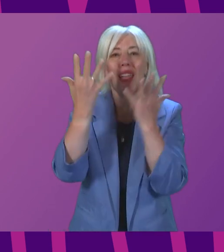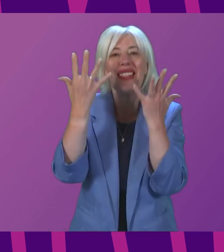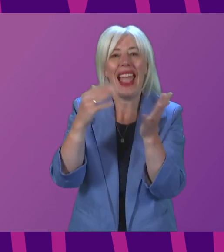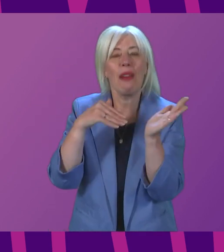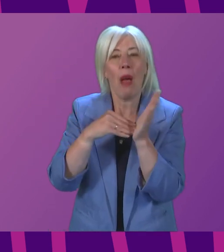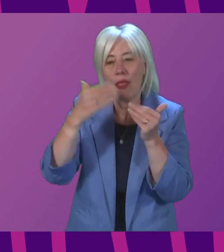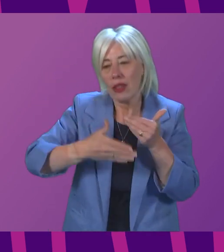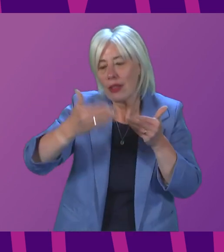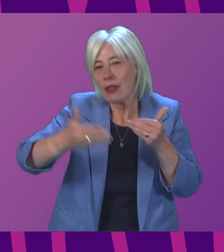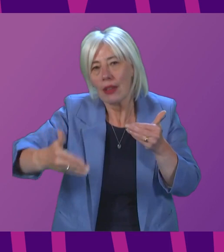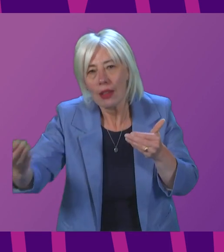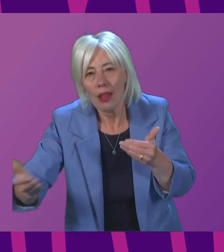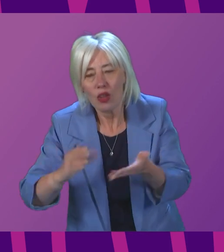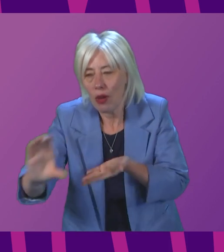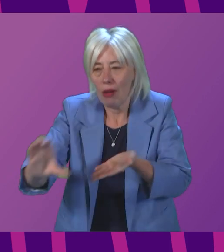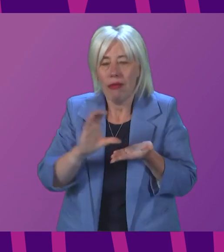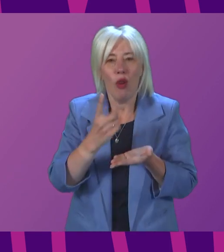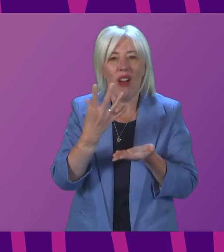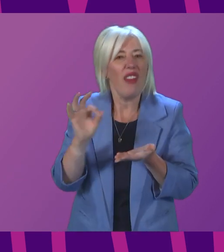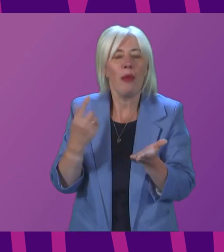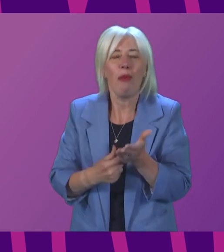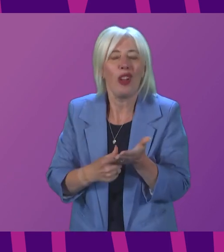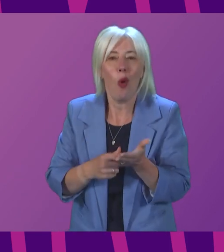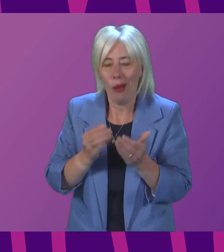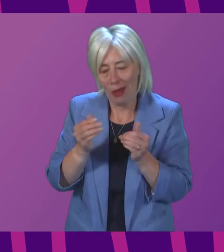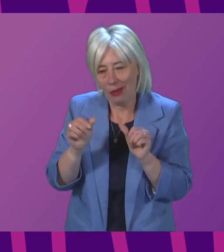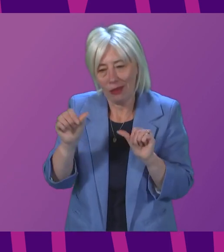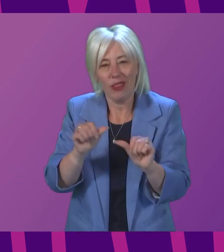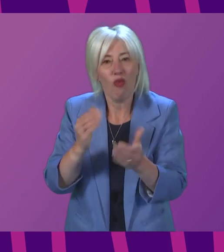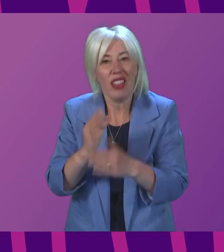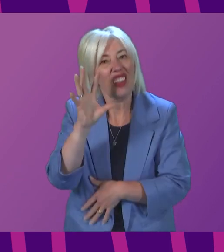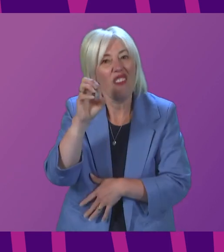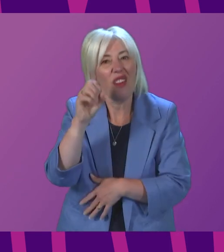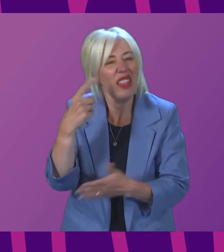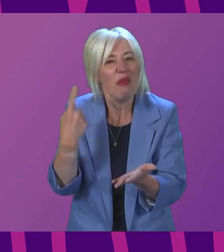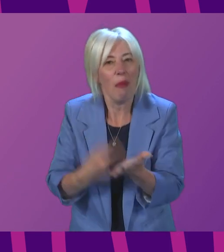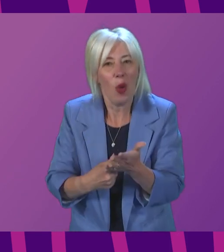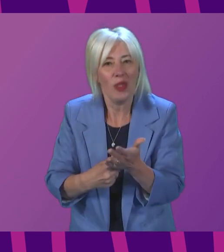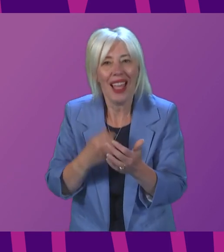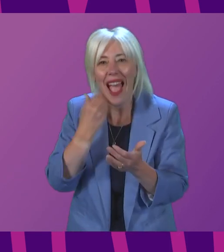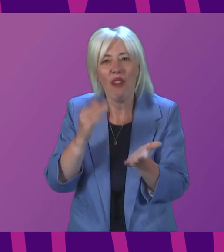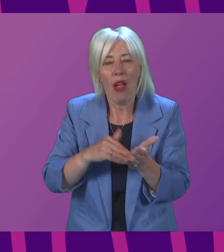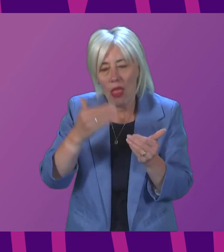That means that the Scottish Government’s flagship cost of living policy is worth just £15 a month for the next 10 months.